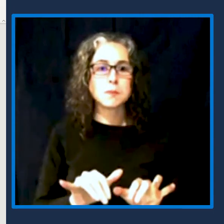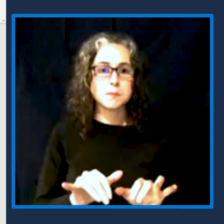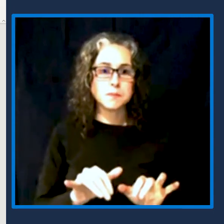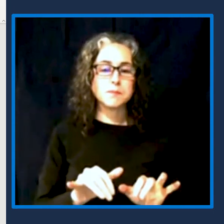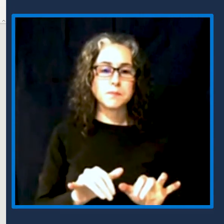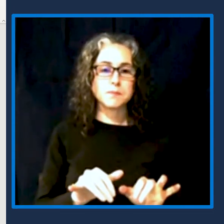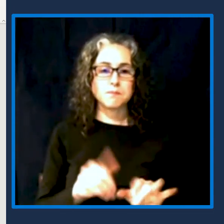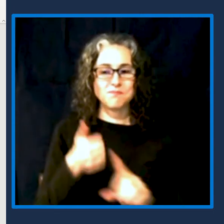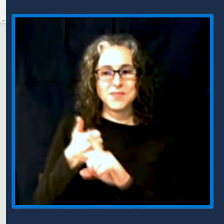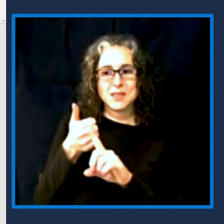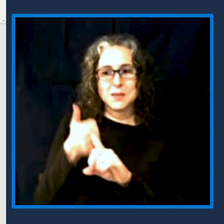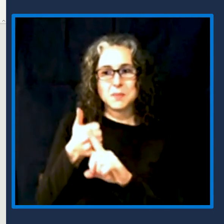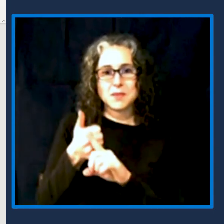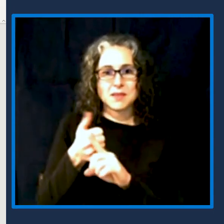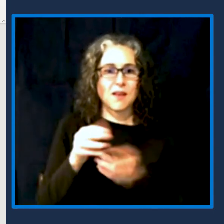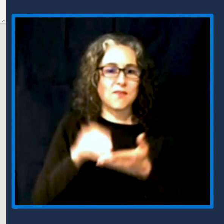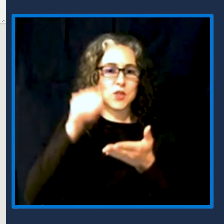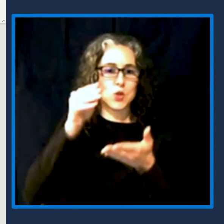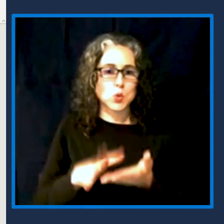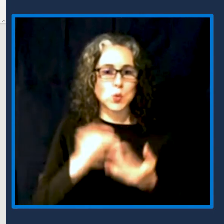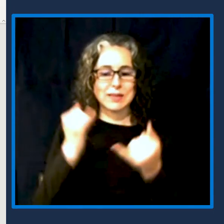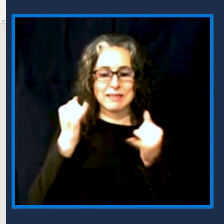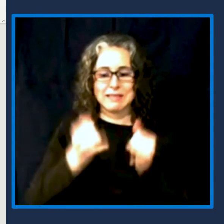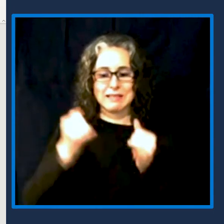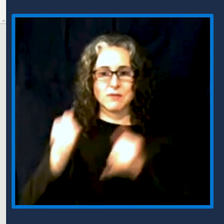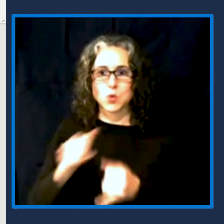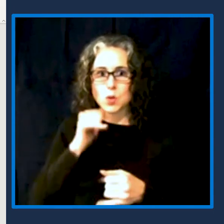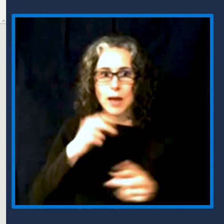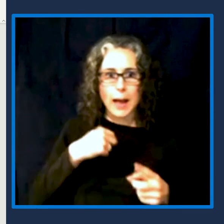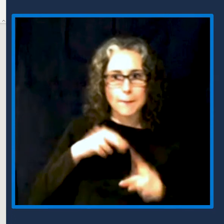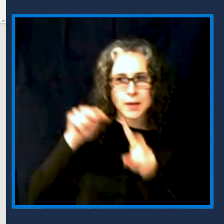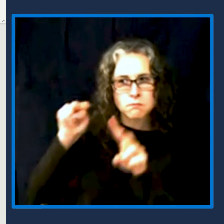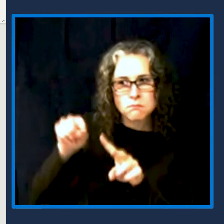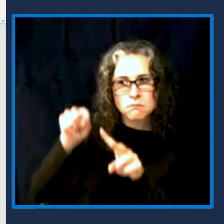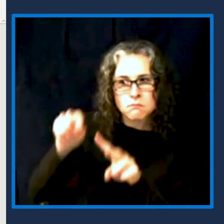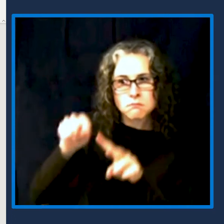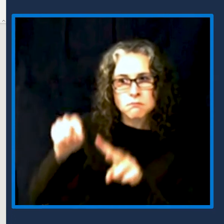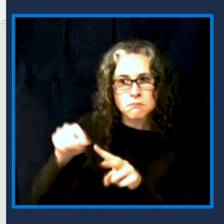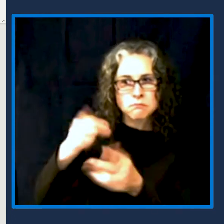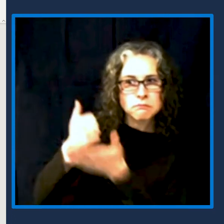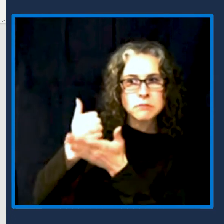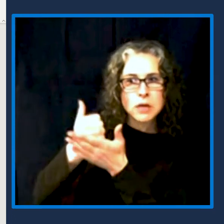as an independent individual without having me watch over his shoulder or having a teacher watch